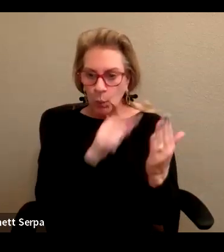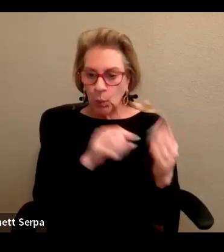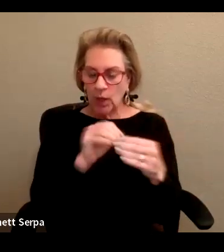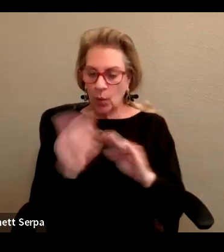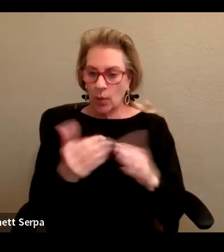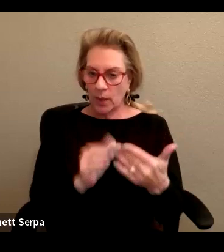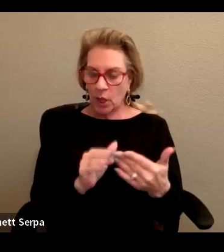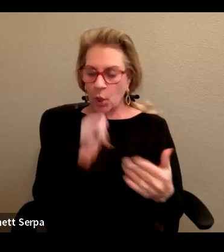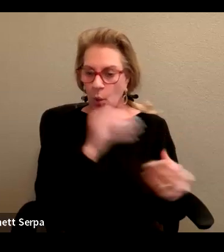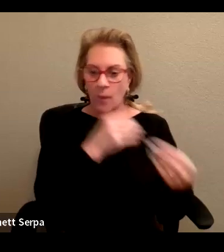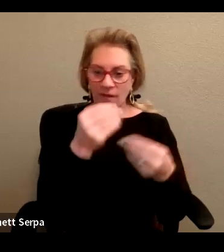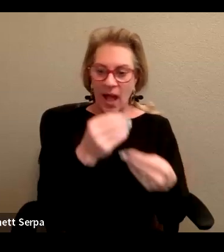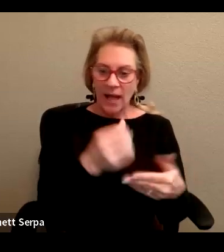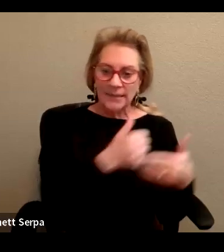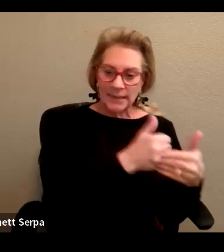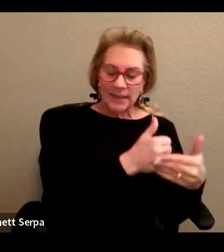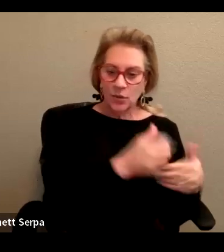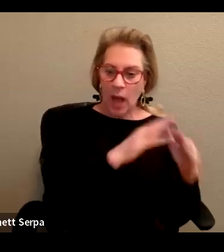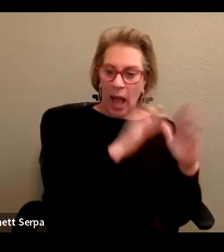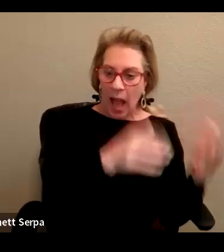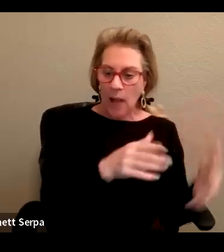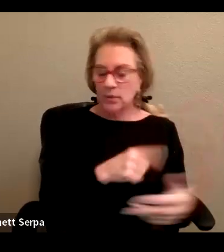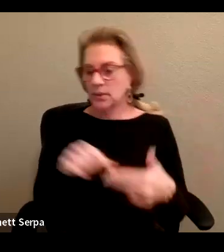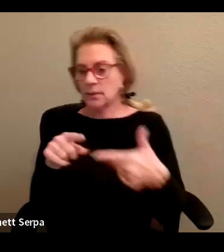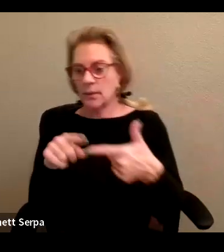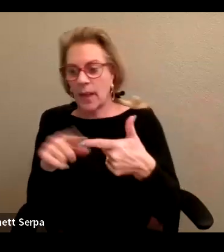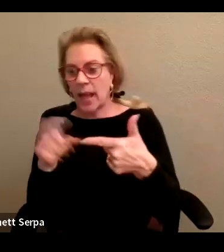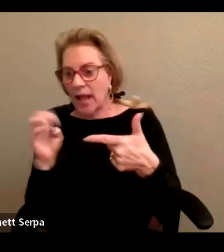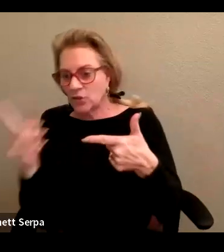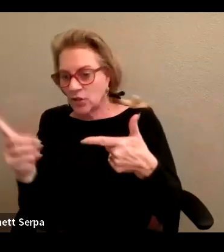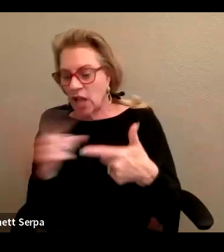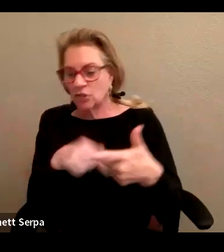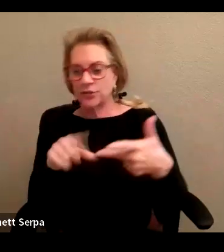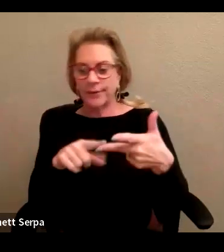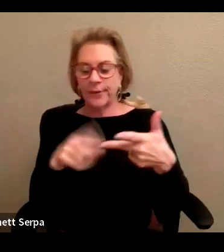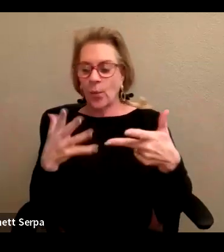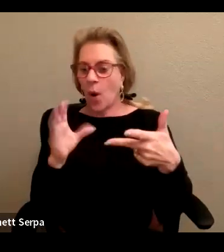provides assistance on housing and education which organization may be able to help in the